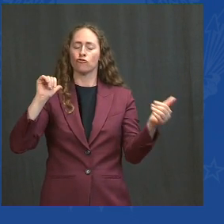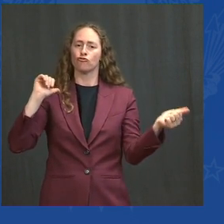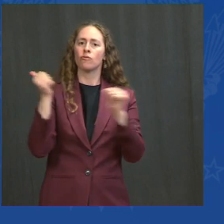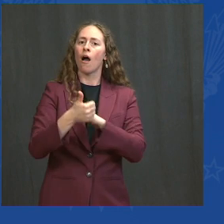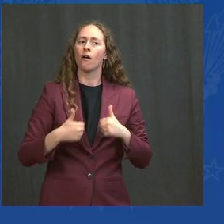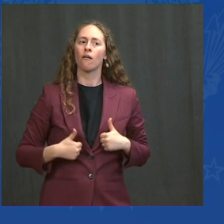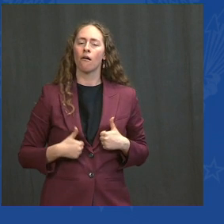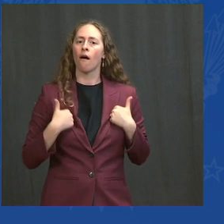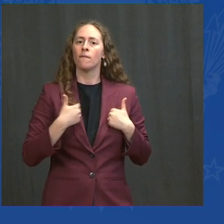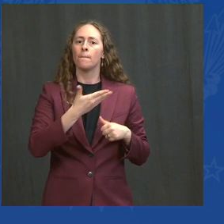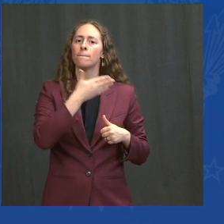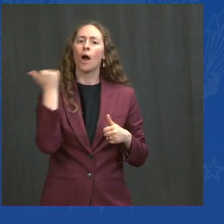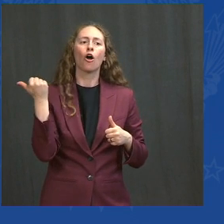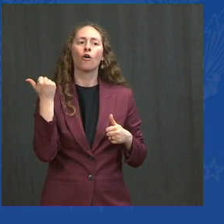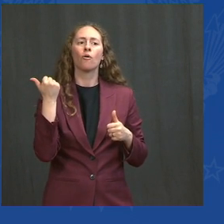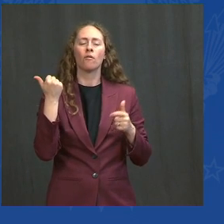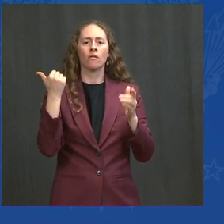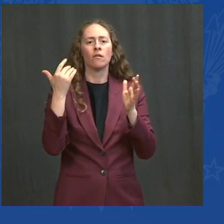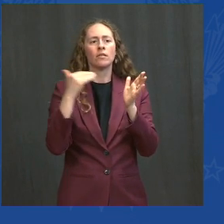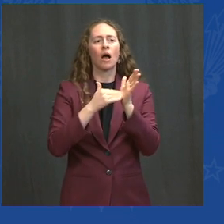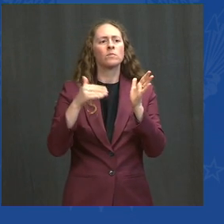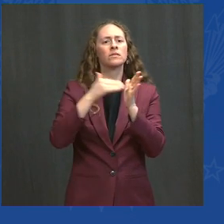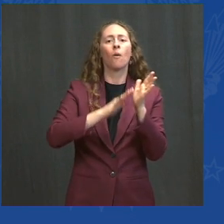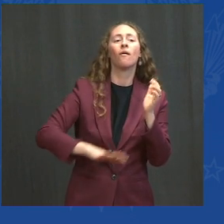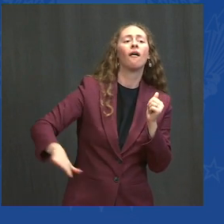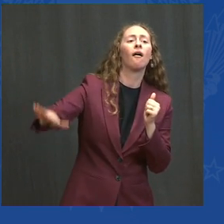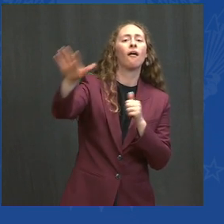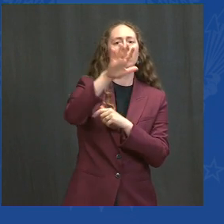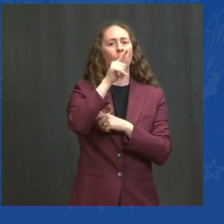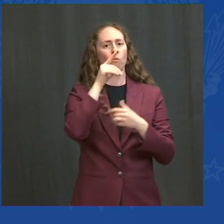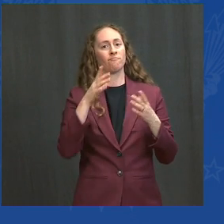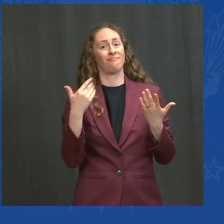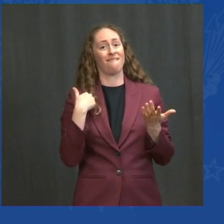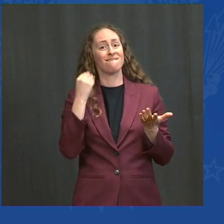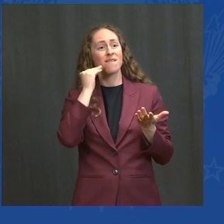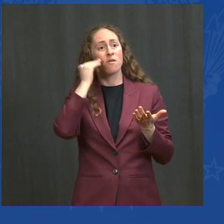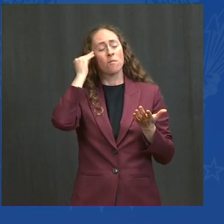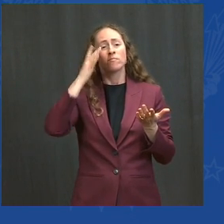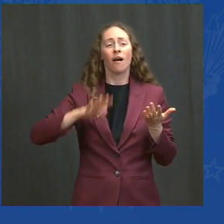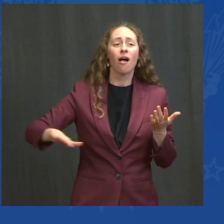and thousands of homeowners, thousands of hometowns, and millions of American families.